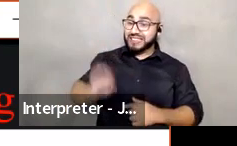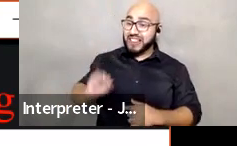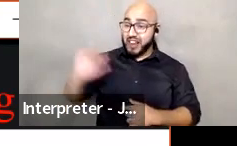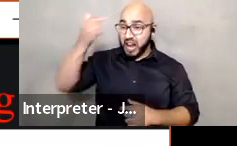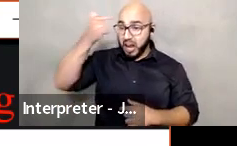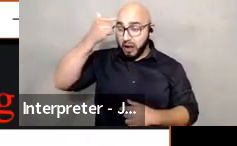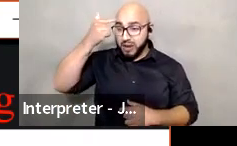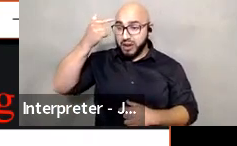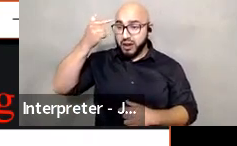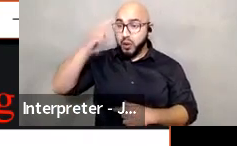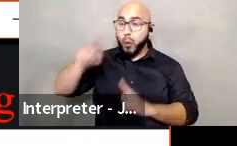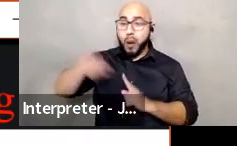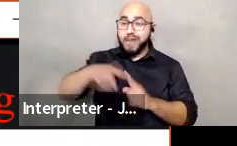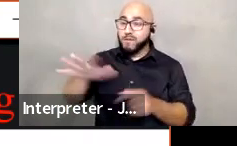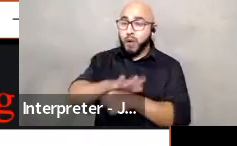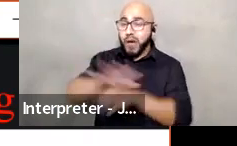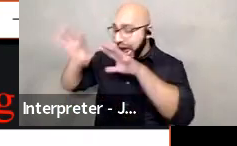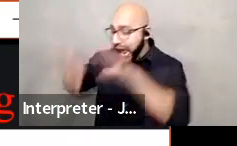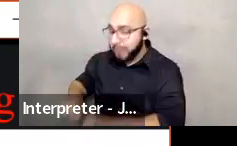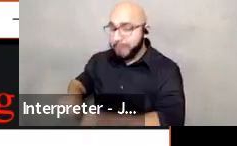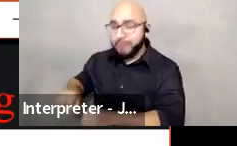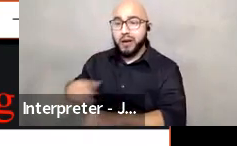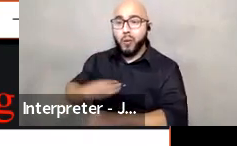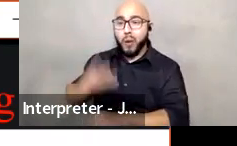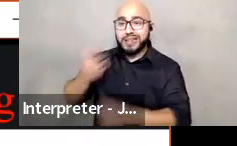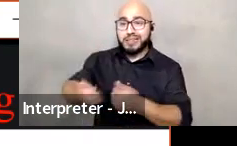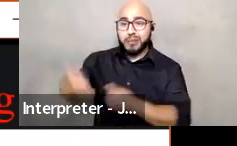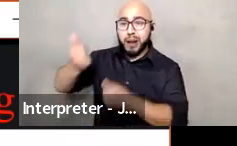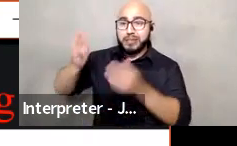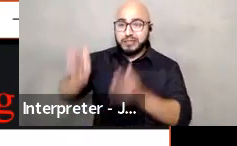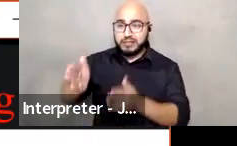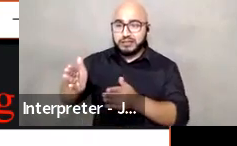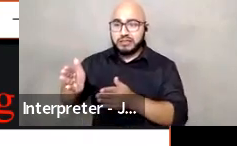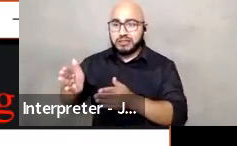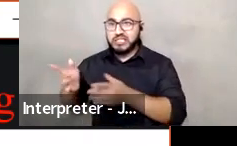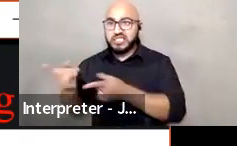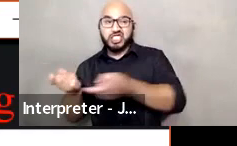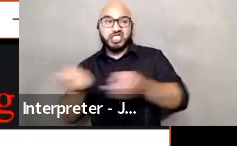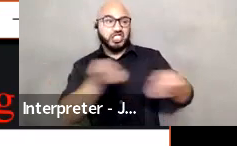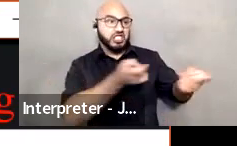Taken over by white supremacists. Those white supremacists.